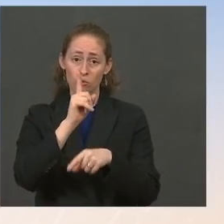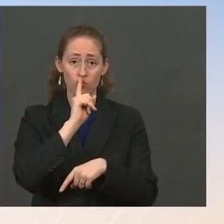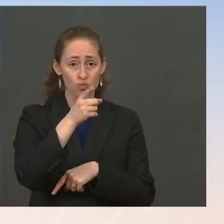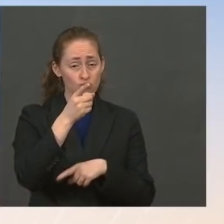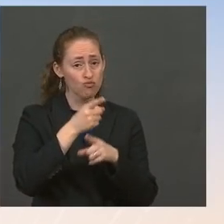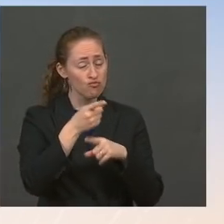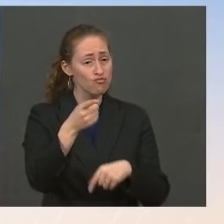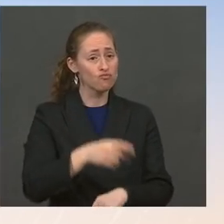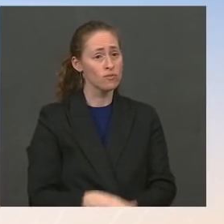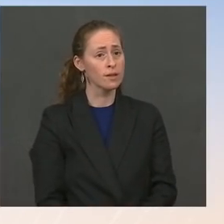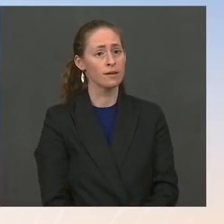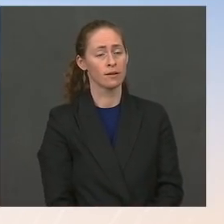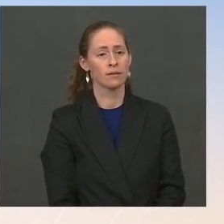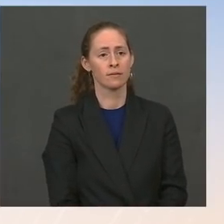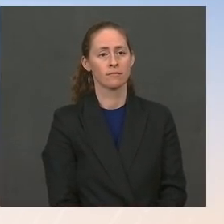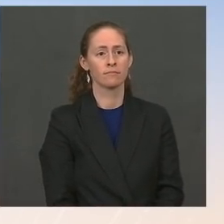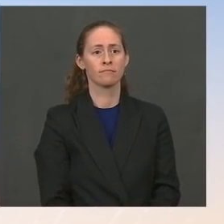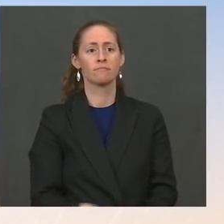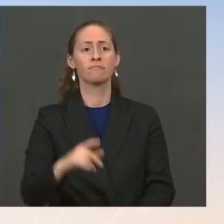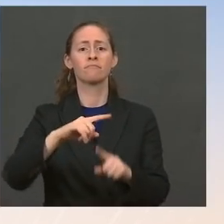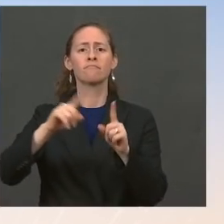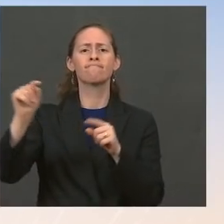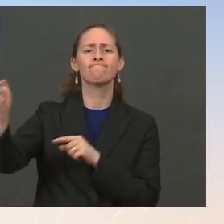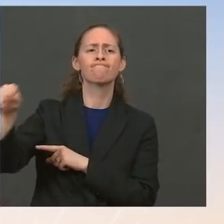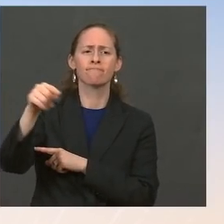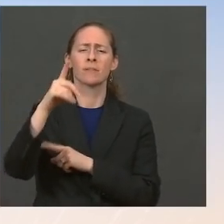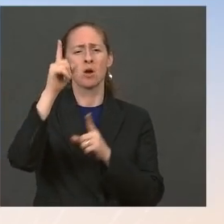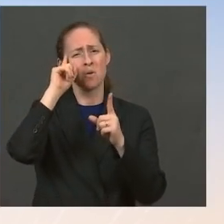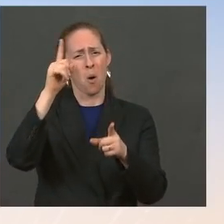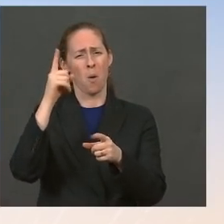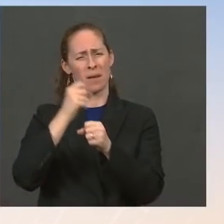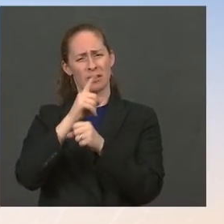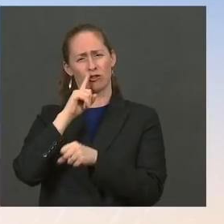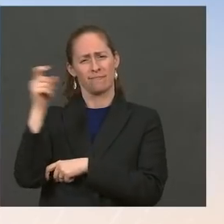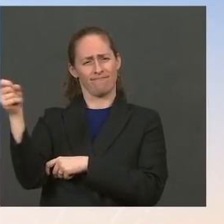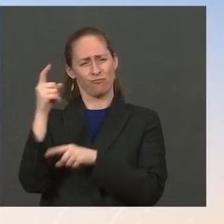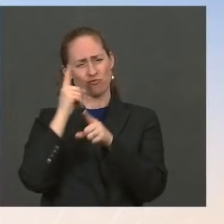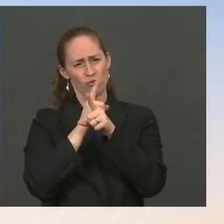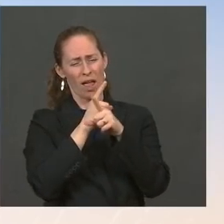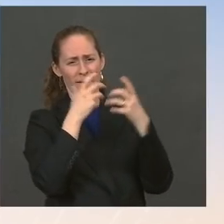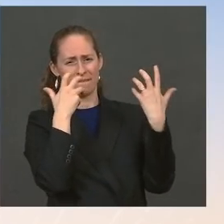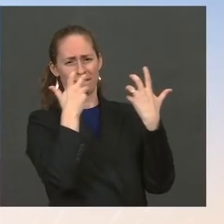the President certainly wants to ensure we have the right person to nominate for each of those vital and important positions.